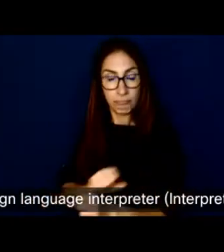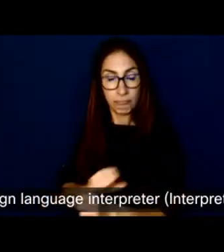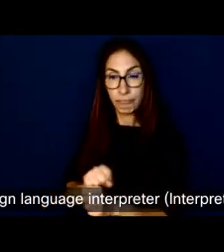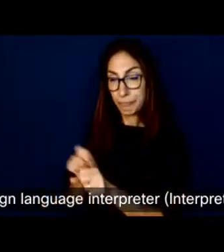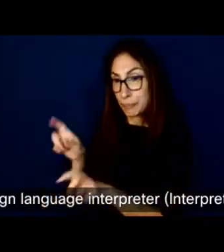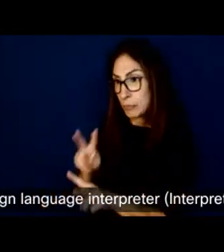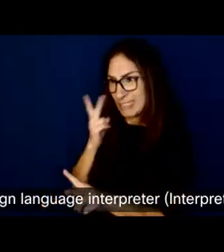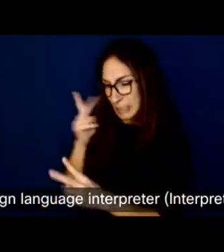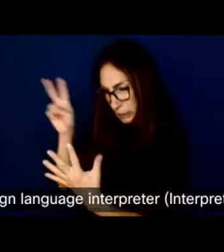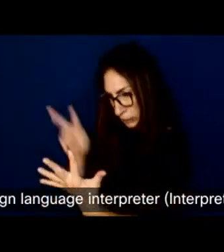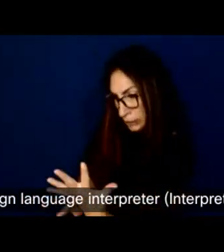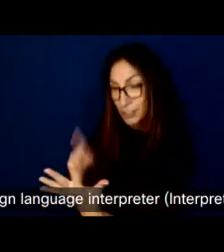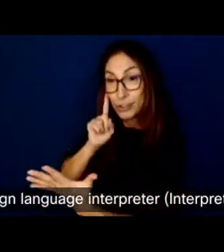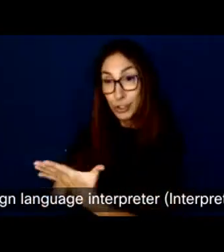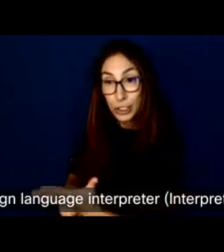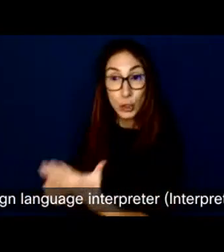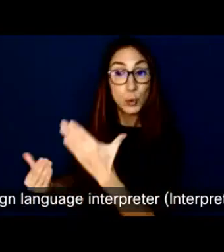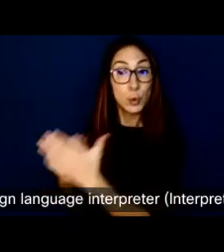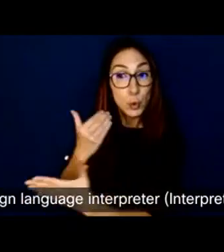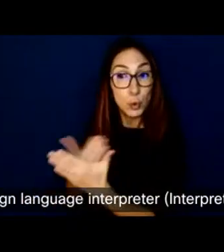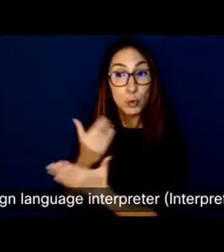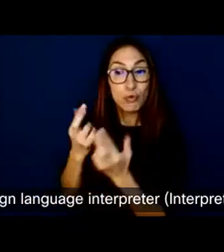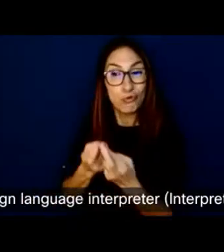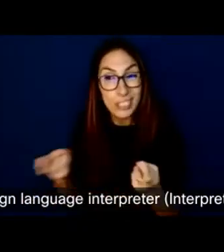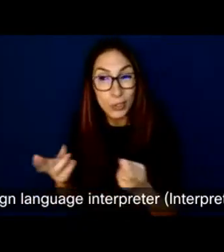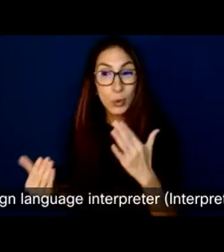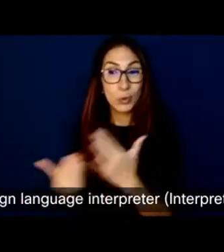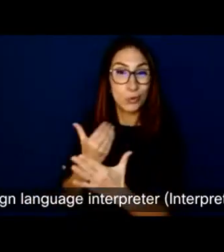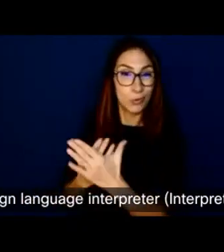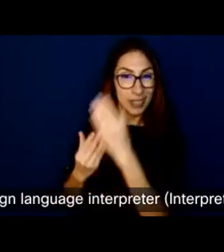guidelines, updates, things like that. And so, those would be the